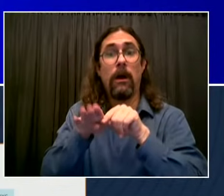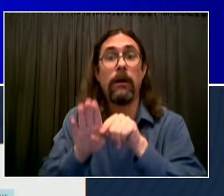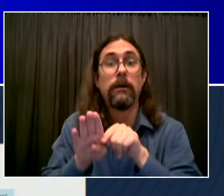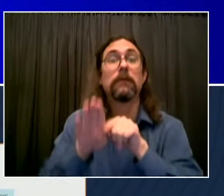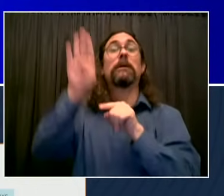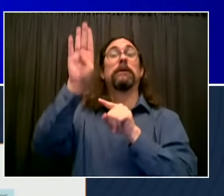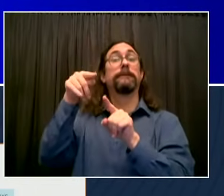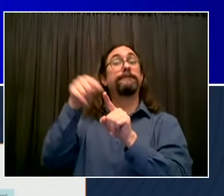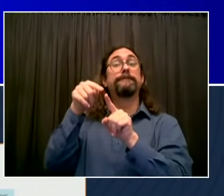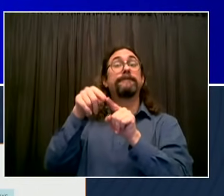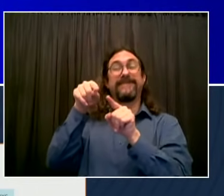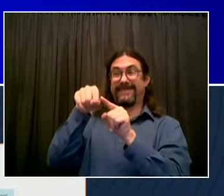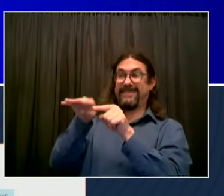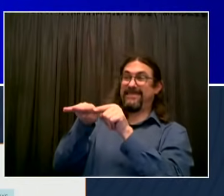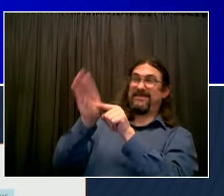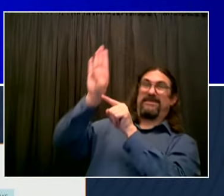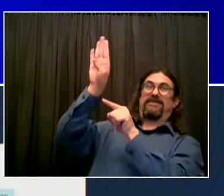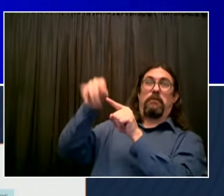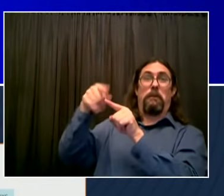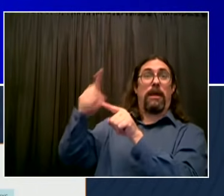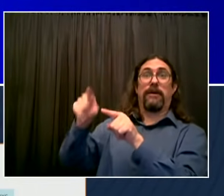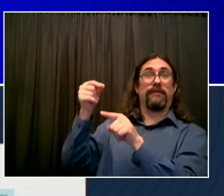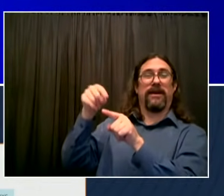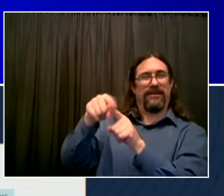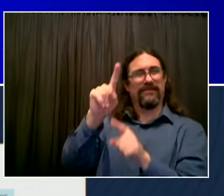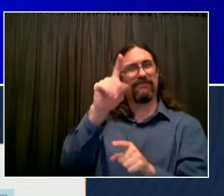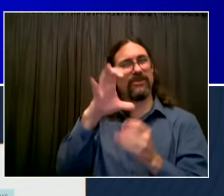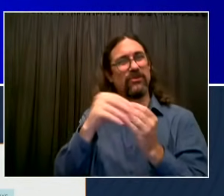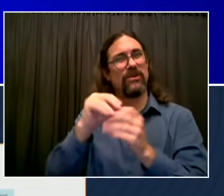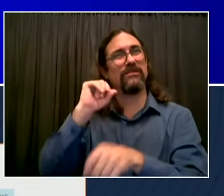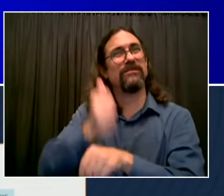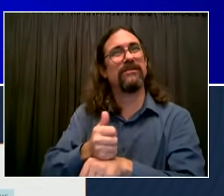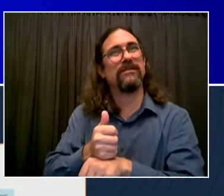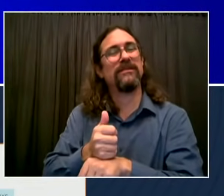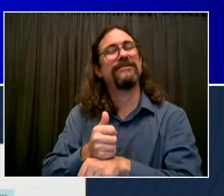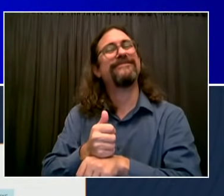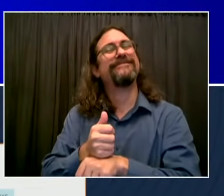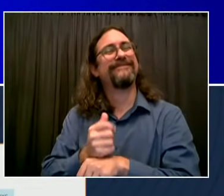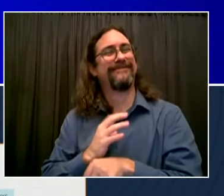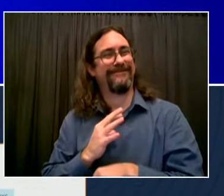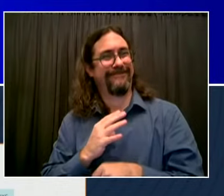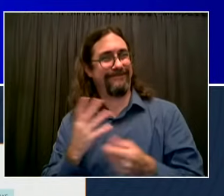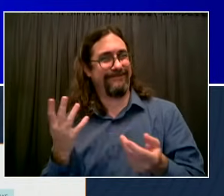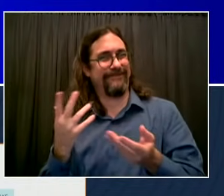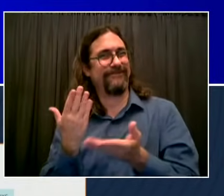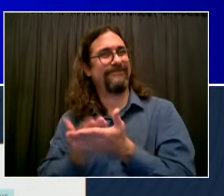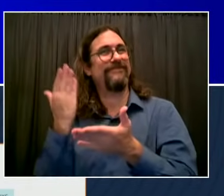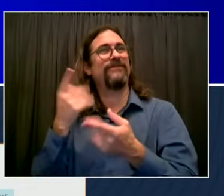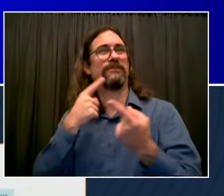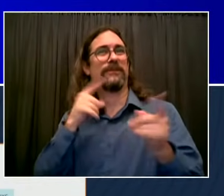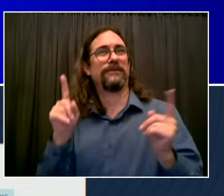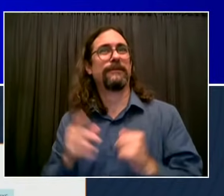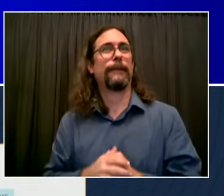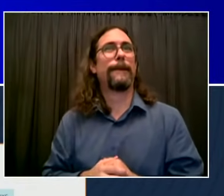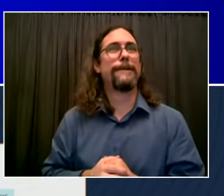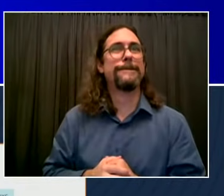PICK UP AT THE TIME OF THE $100 INCENTIVE. THAT IS REALLY A BOOST THAT PEOPLE CONNECTED WITH THAT, THEY GOT MORE AND MORE PEOPLE